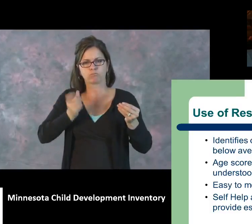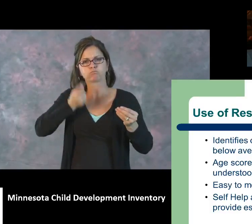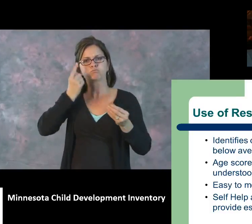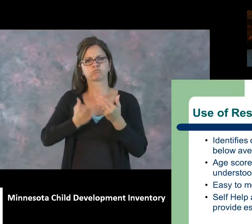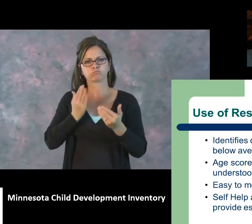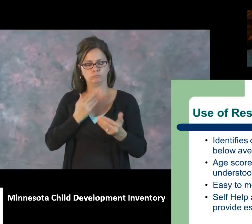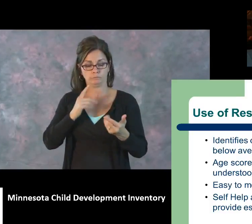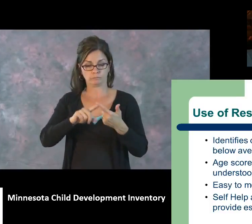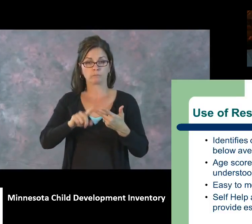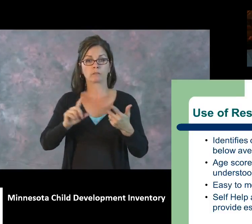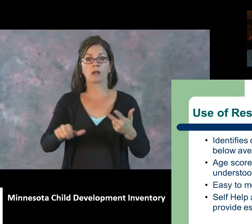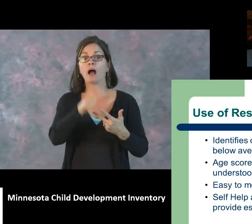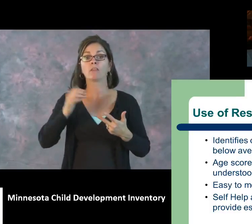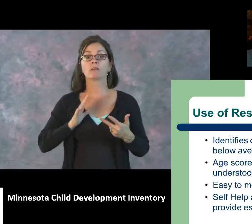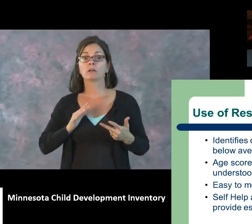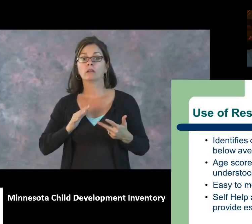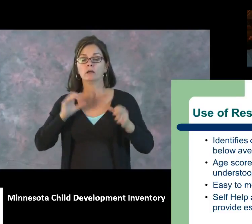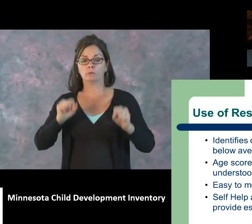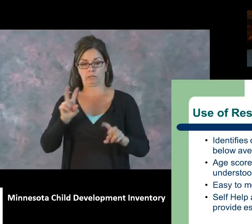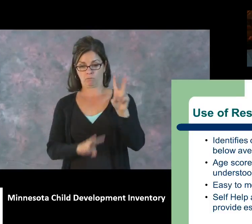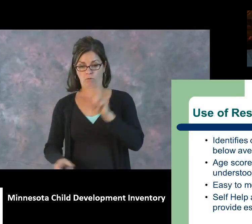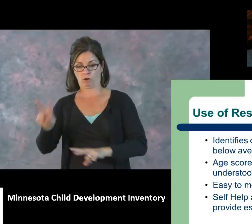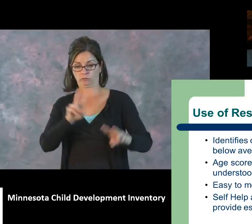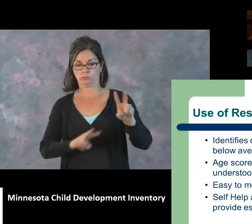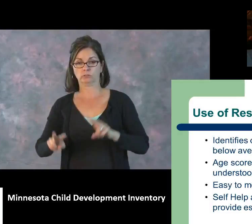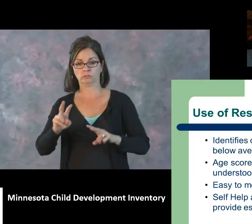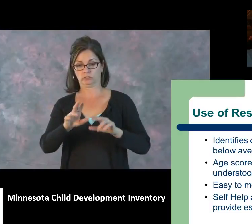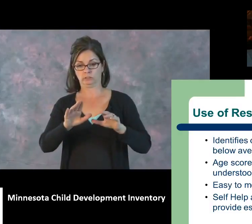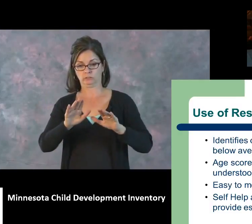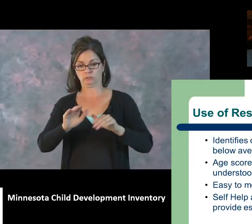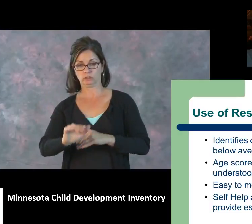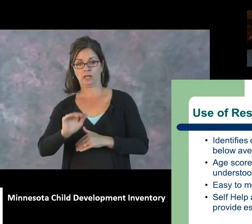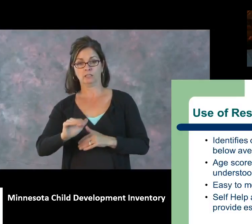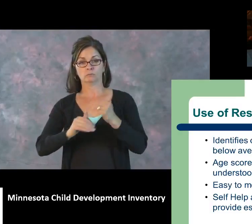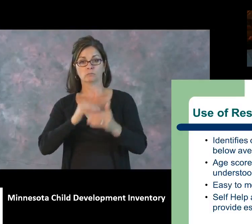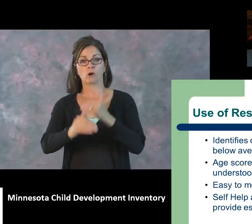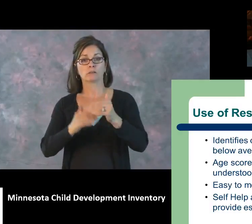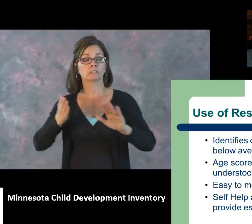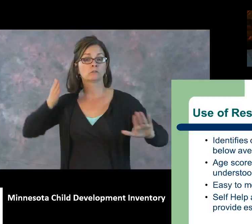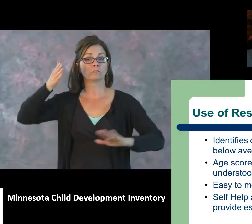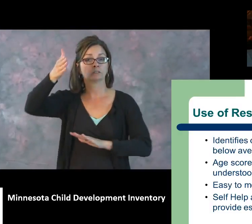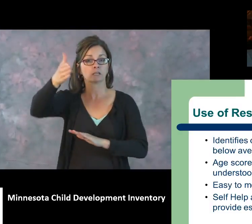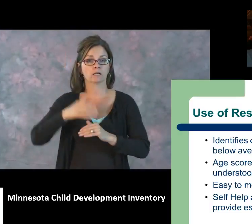is to monitor a child's progress over time. The two profiles we saw were really snapshots